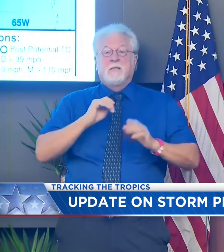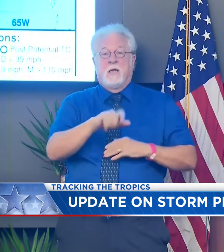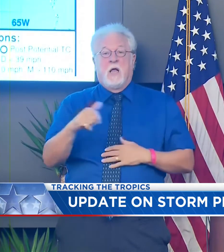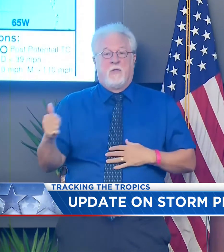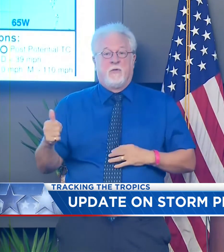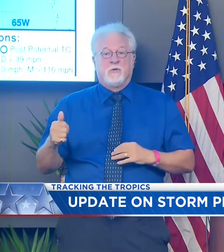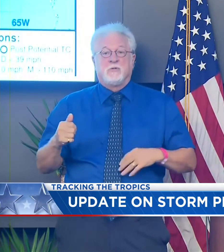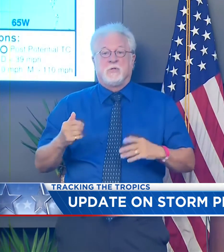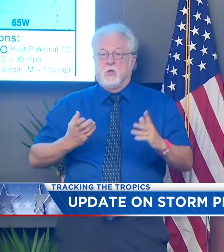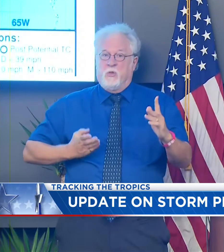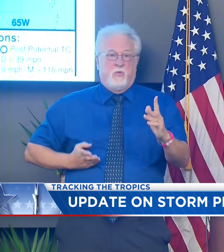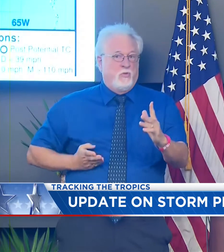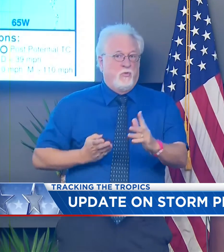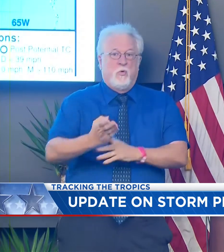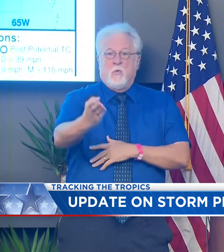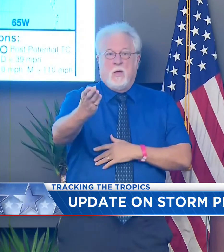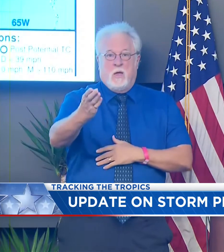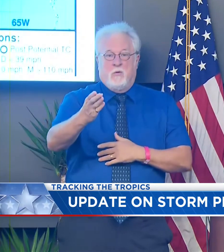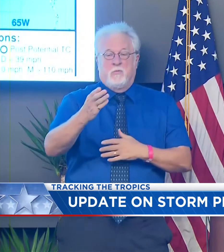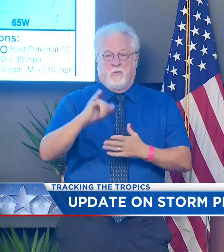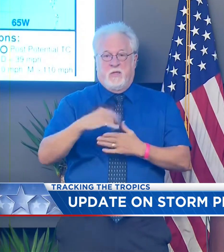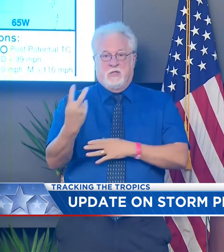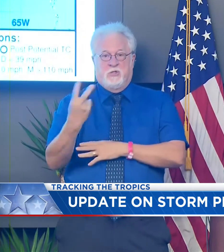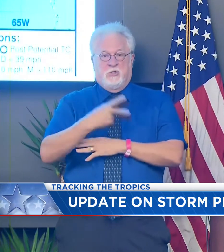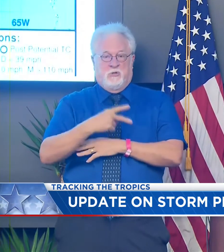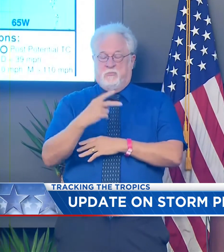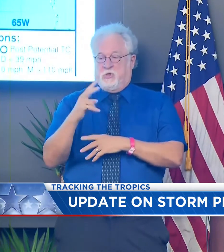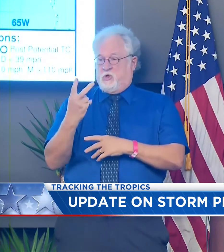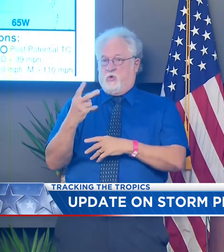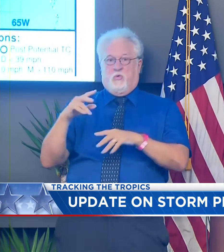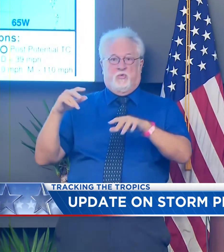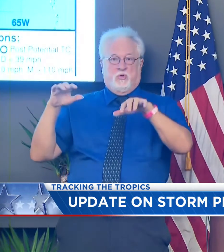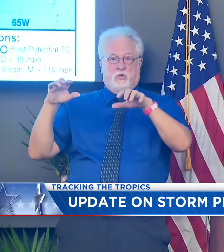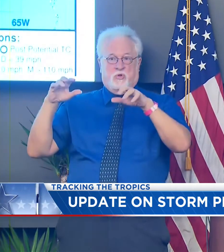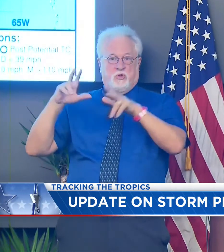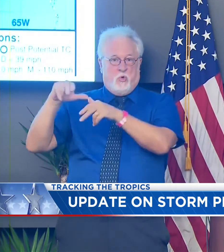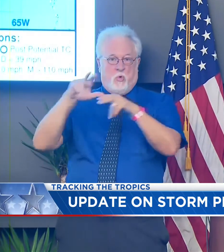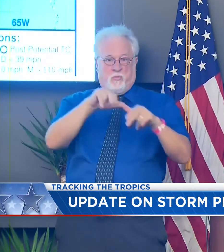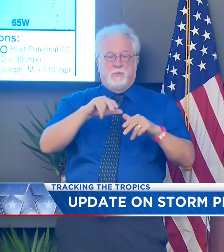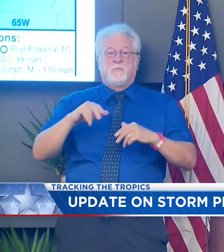THE CRISIS ACTION TEAM WILL CONTINUE TO PROCESS THESE